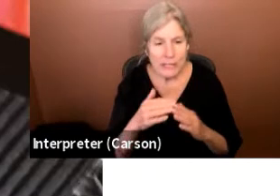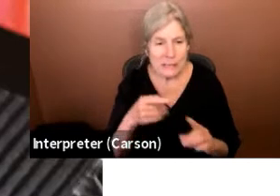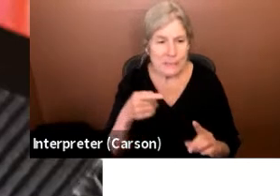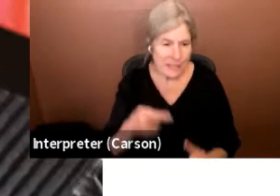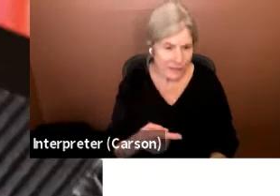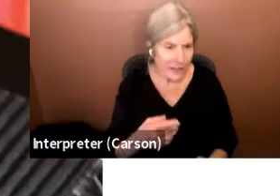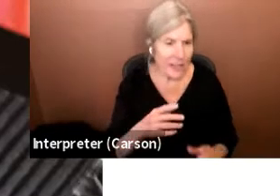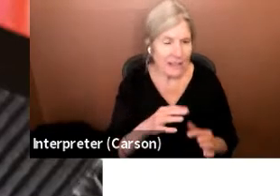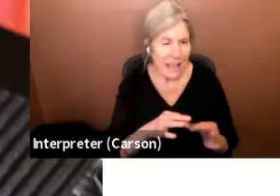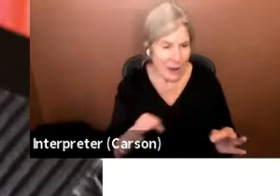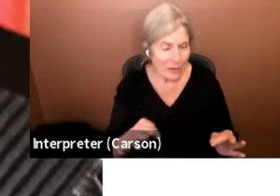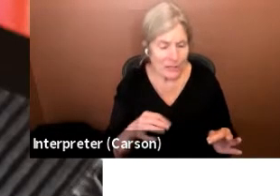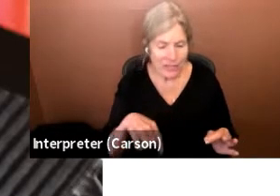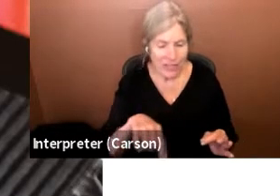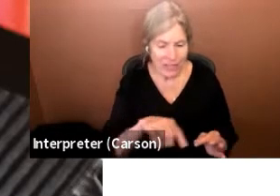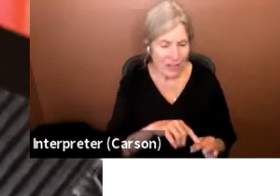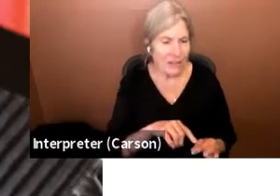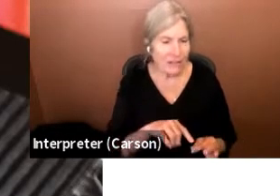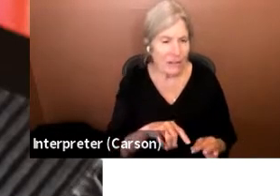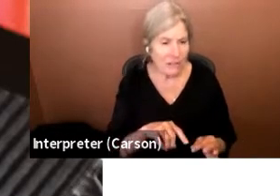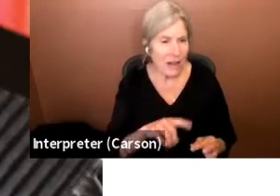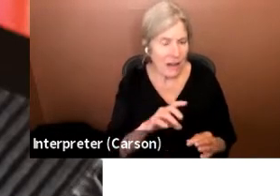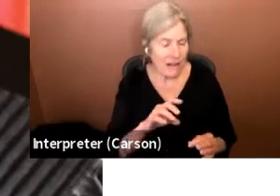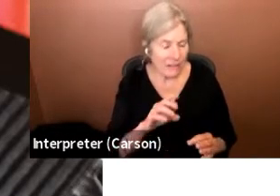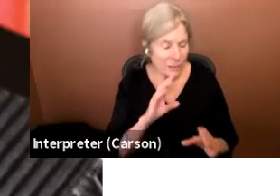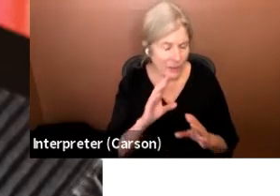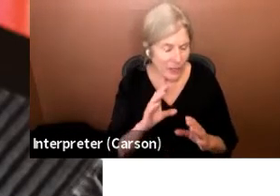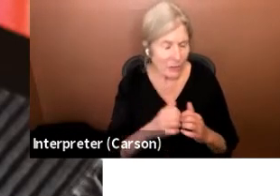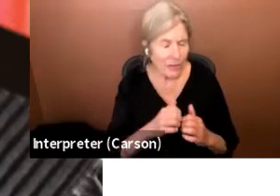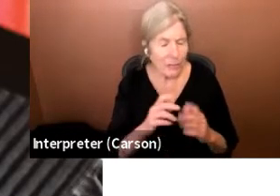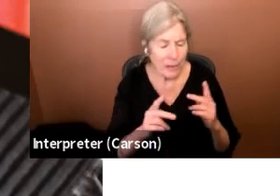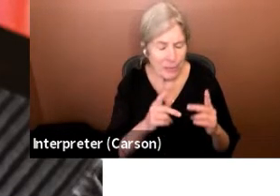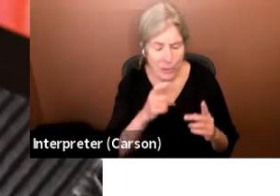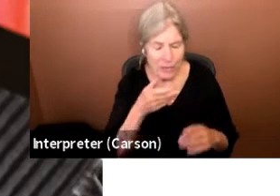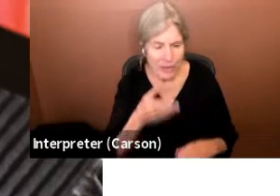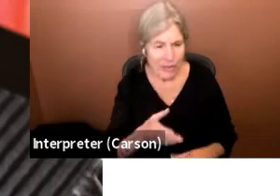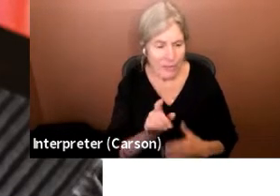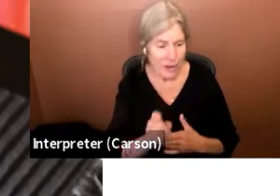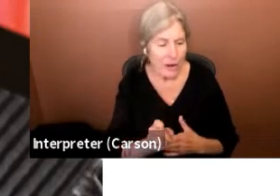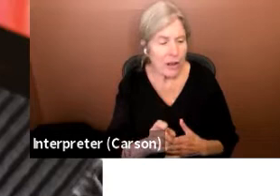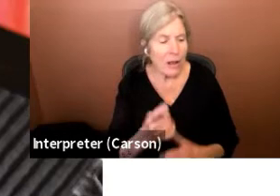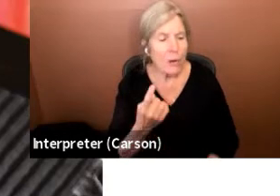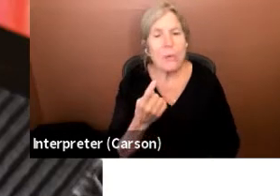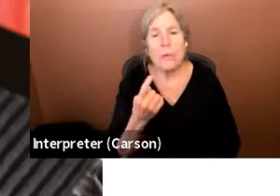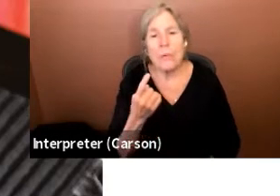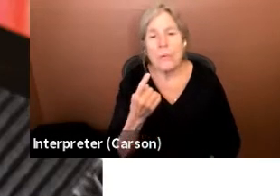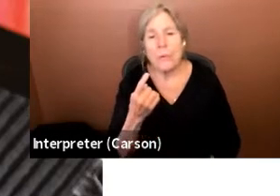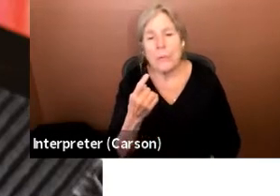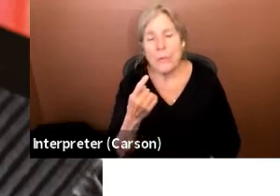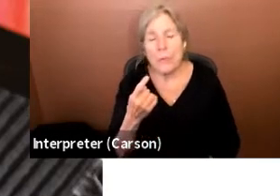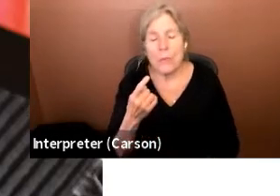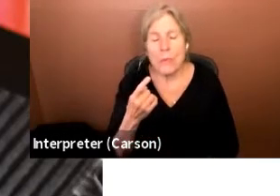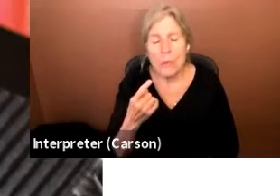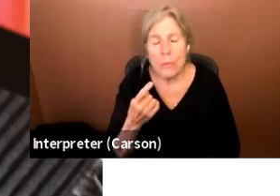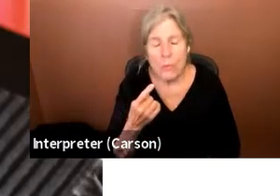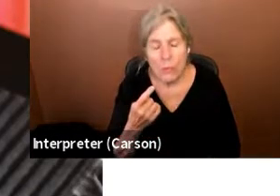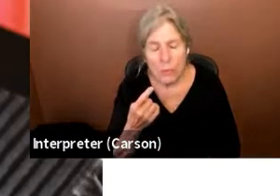share. One very quick word about how Shapereader evolved. It was very